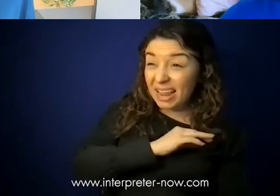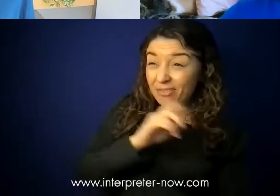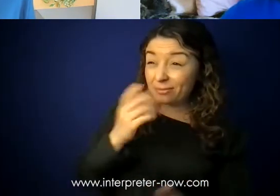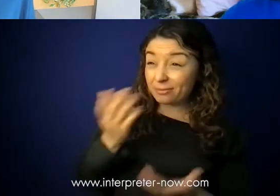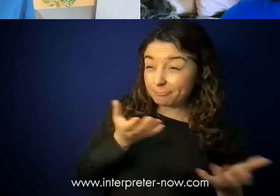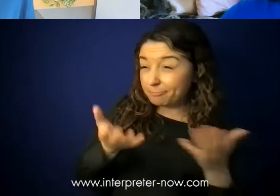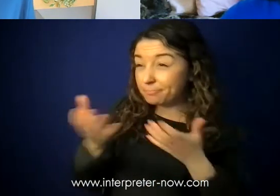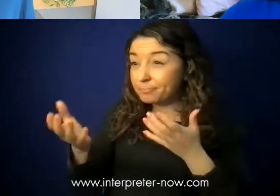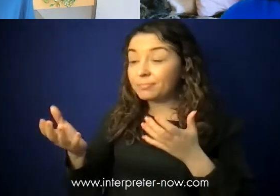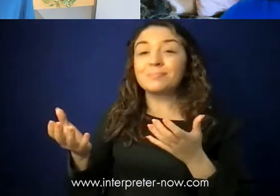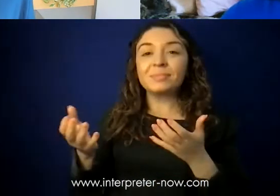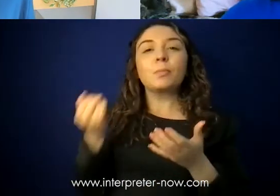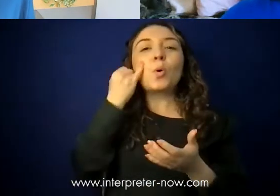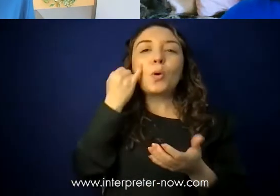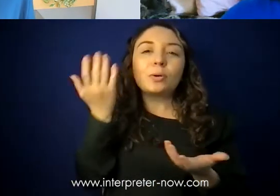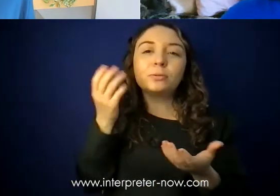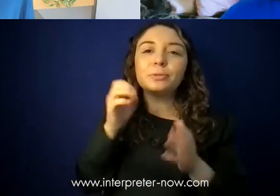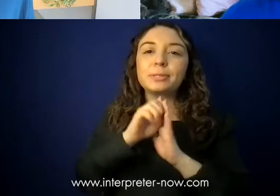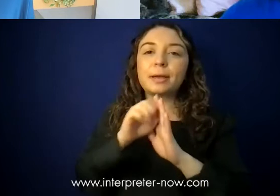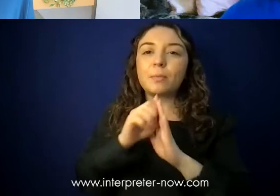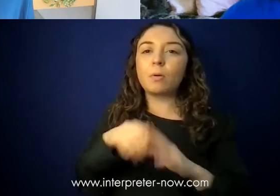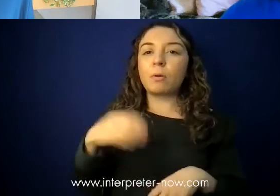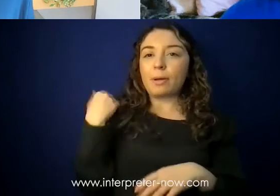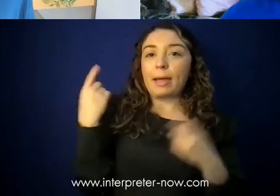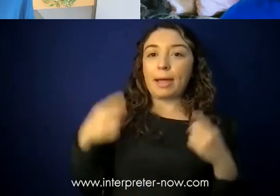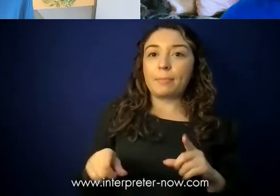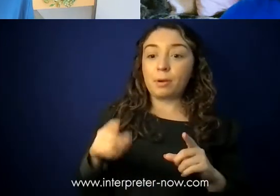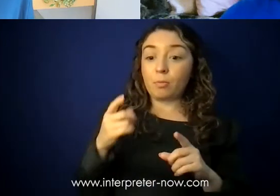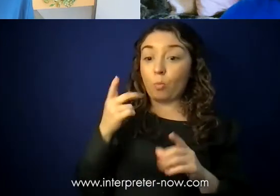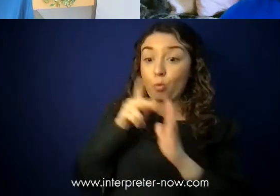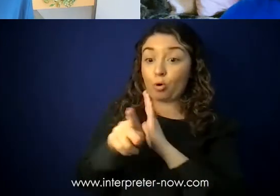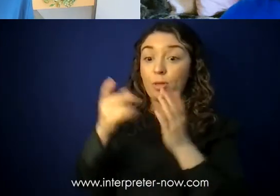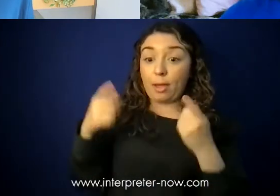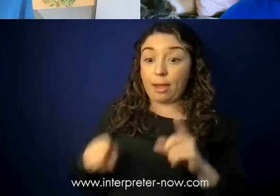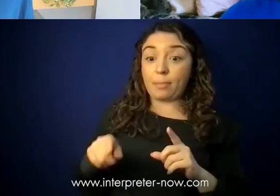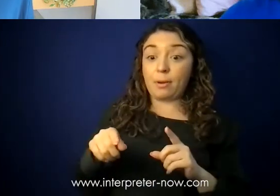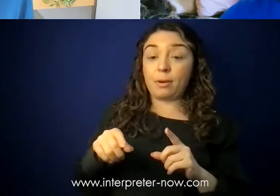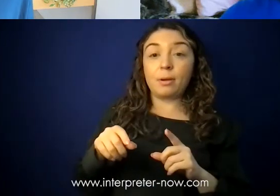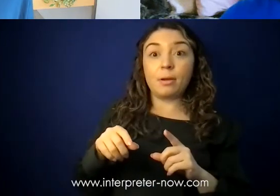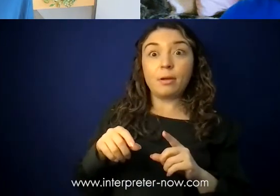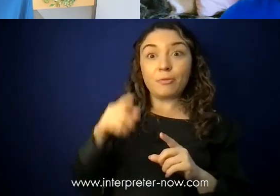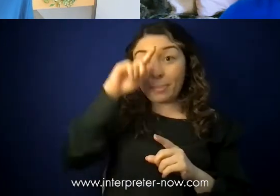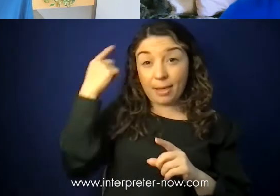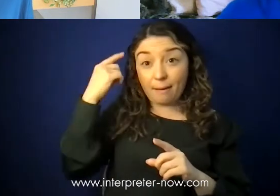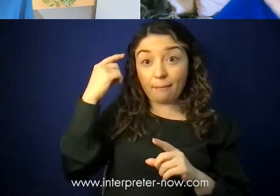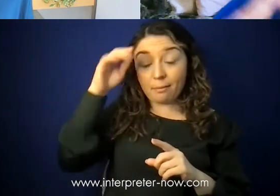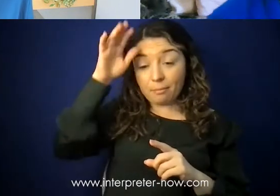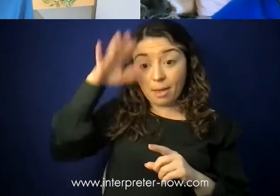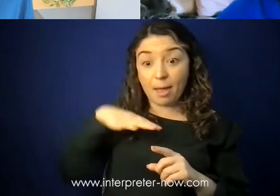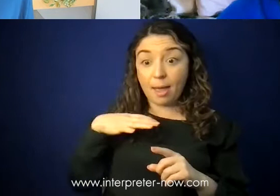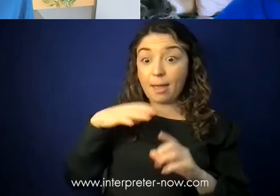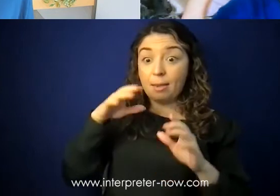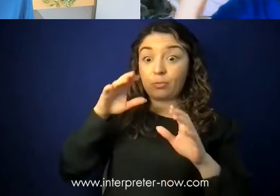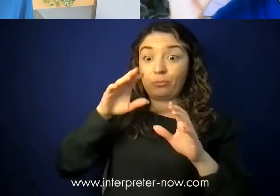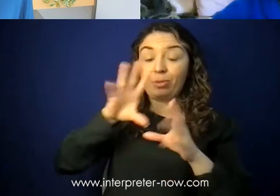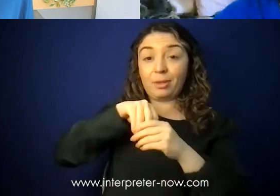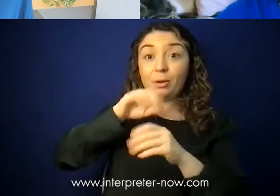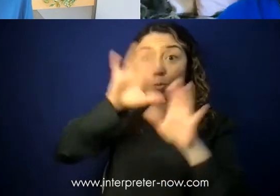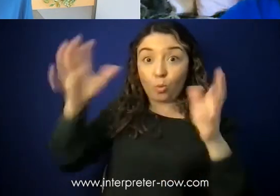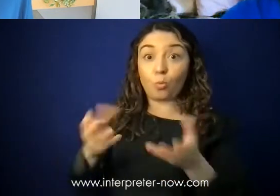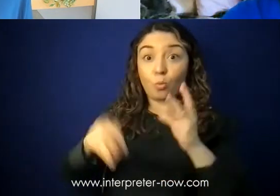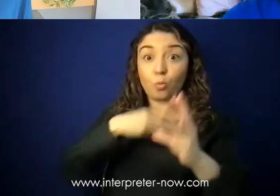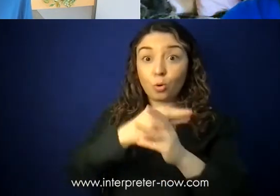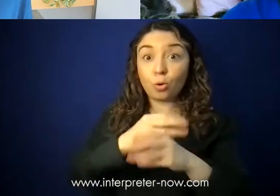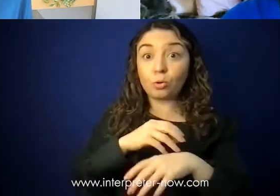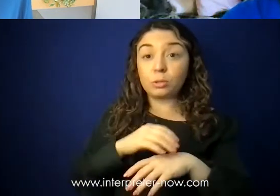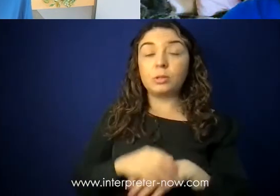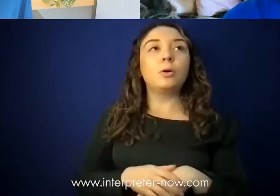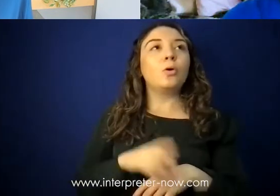after the murder of a Black man on global sight, or the first time you're checking in